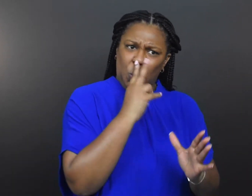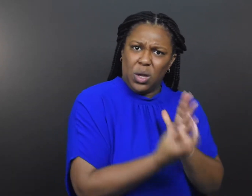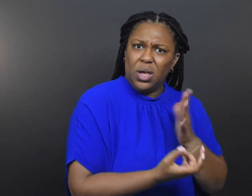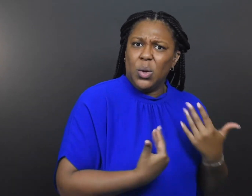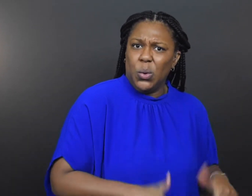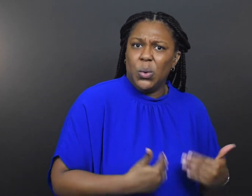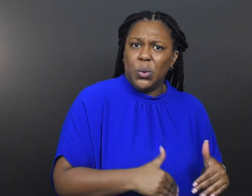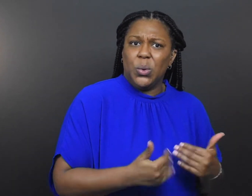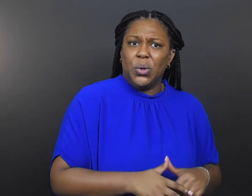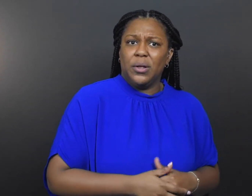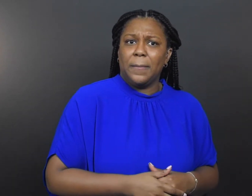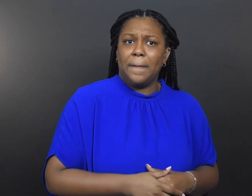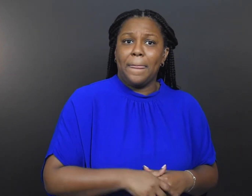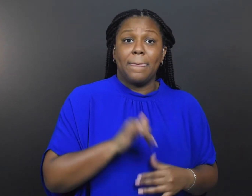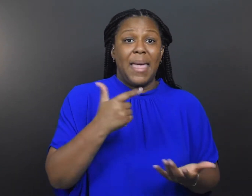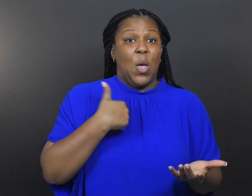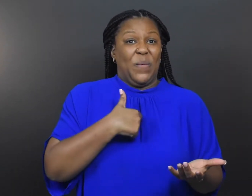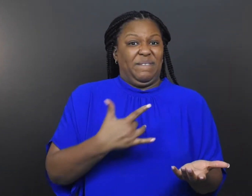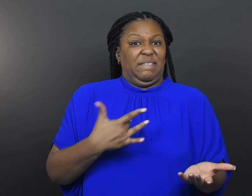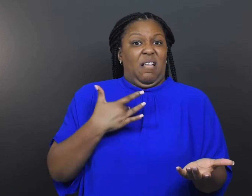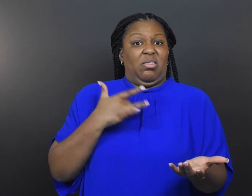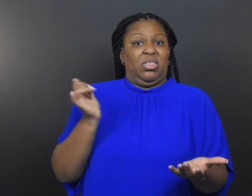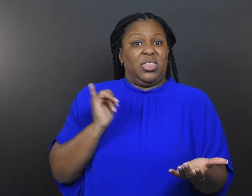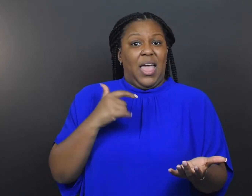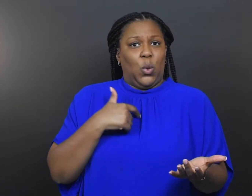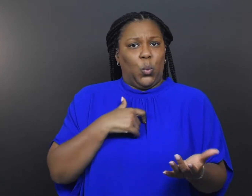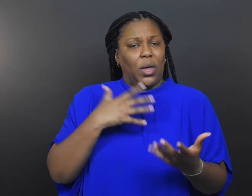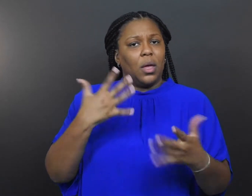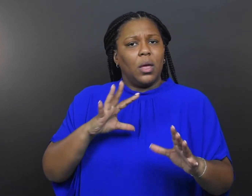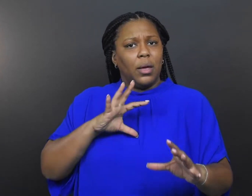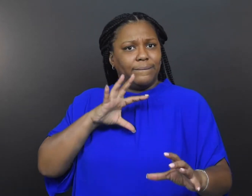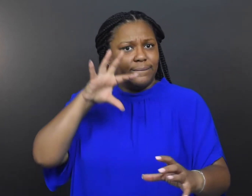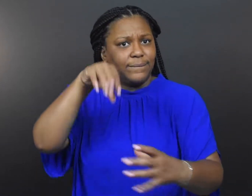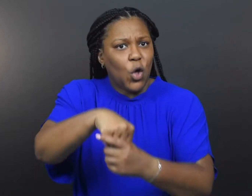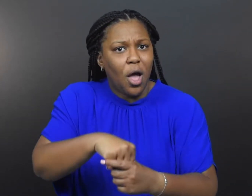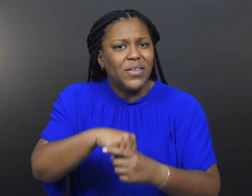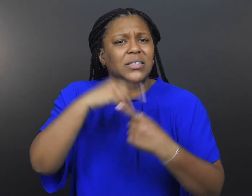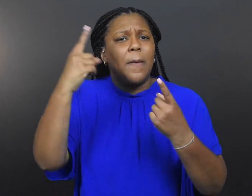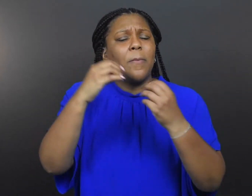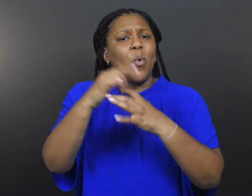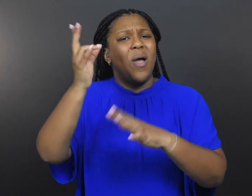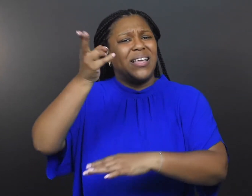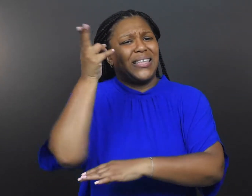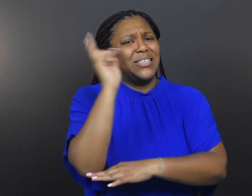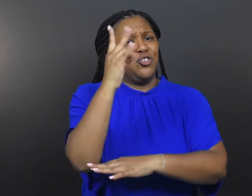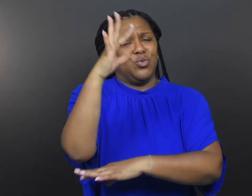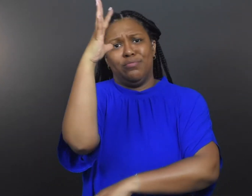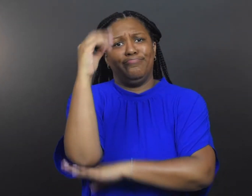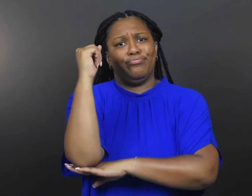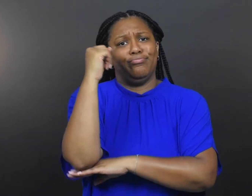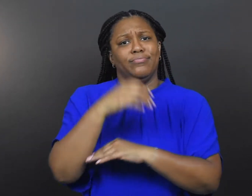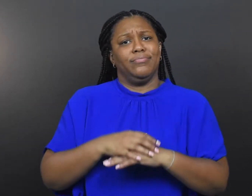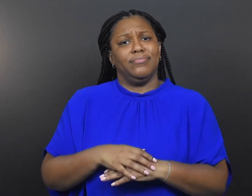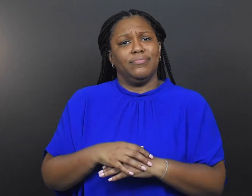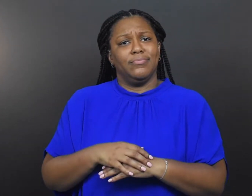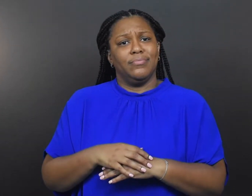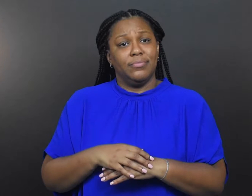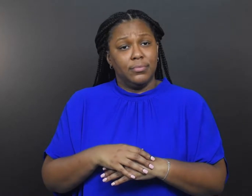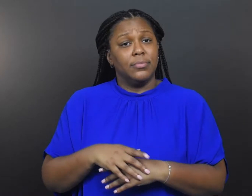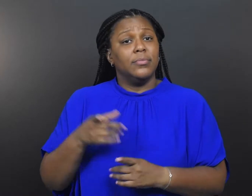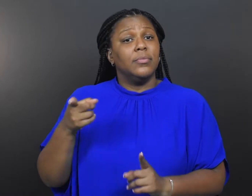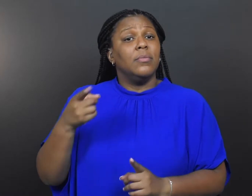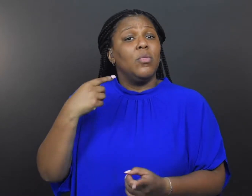situation we were in, and we felt like we’d been involved in something historic,” Jesica says.